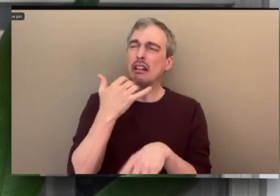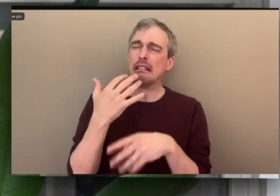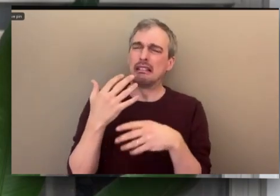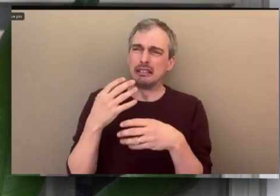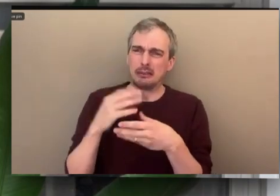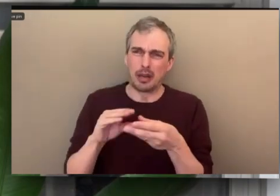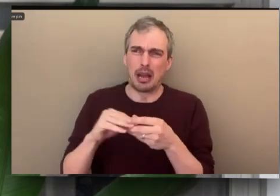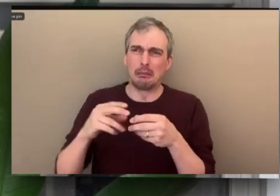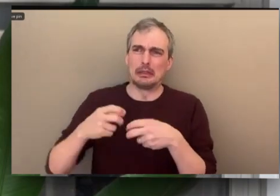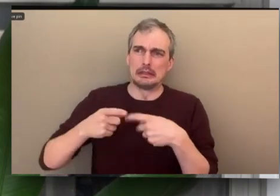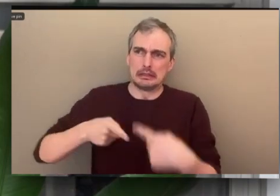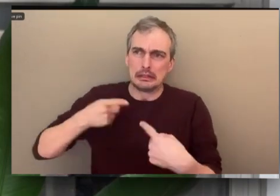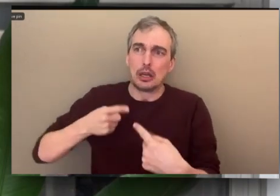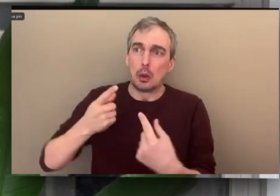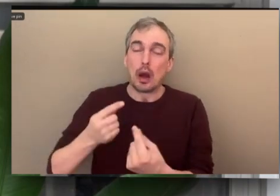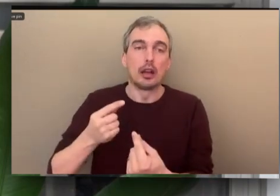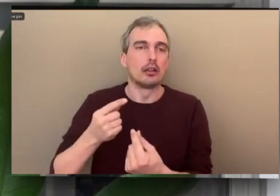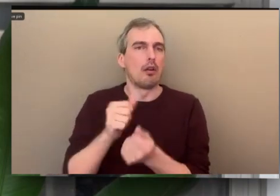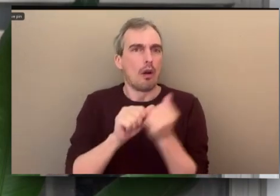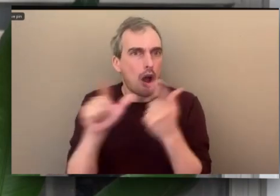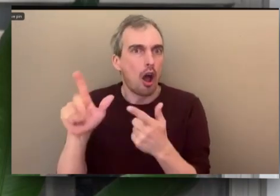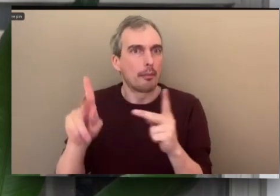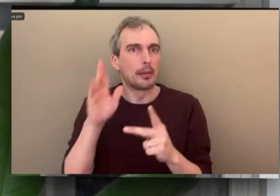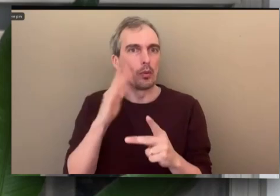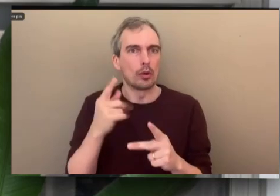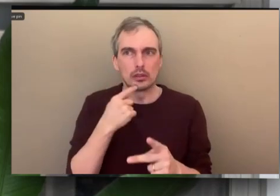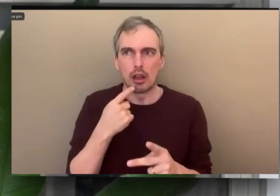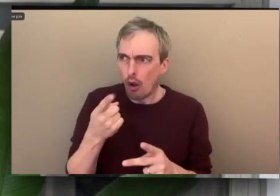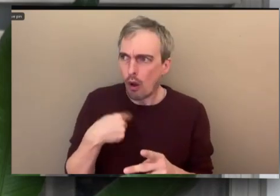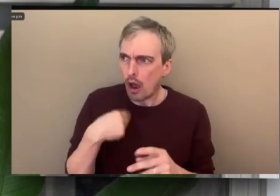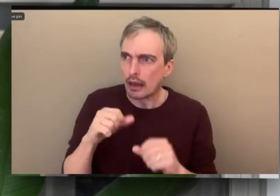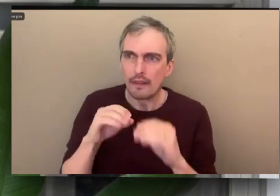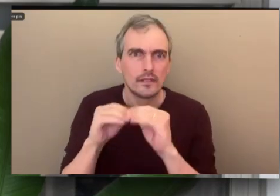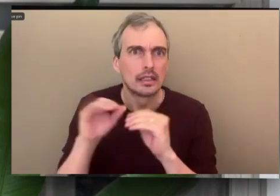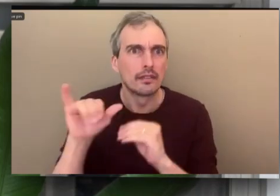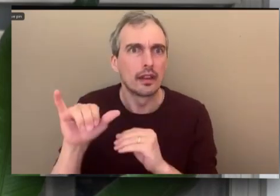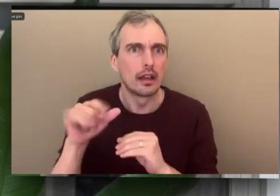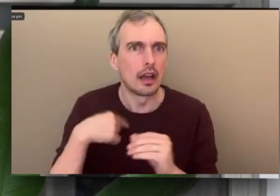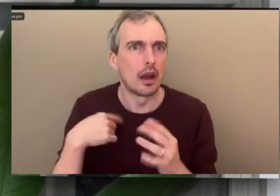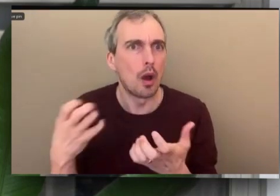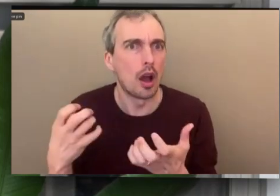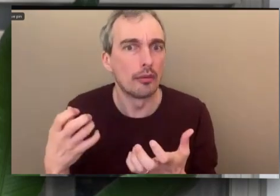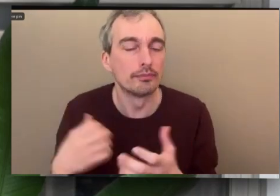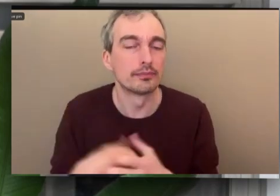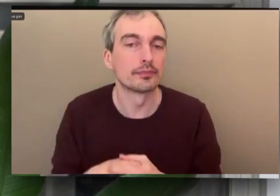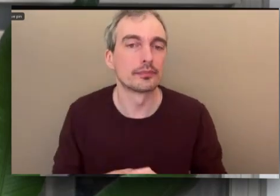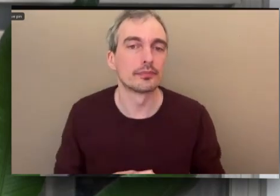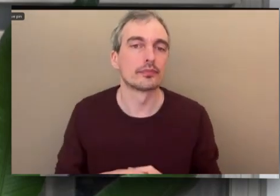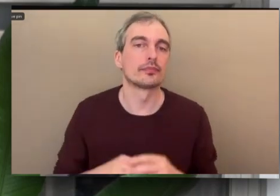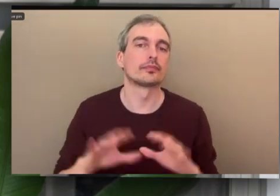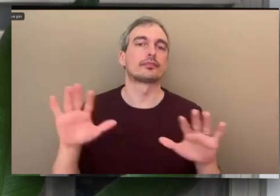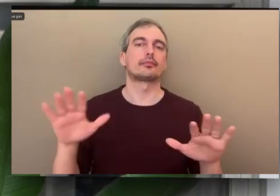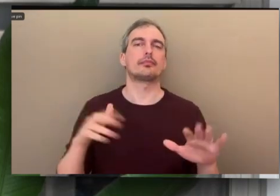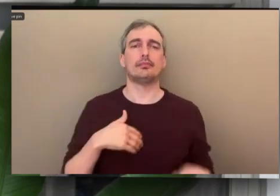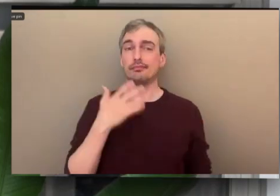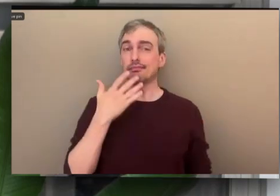I also will say this: I have been very fortunate. I've had leadership, I've had a lot of different VPs in my